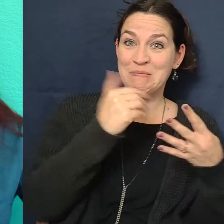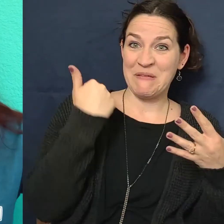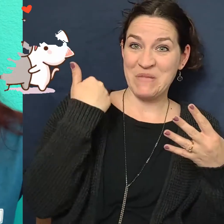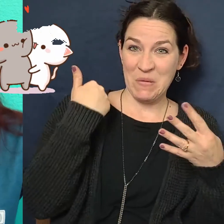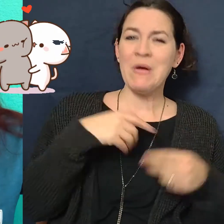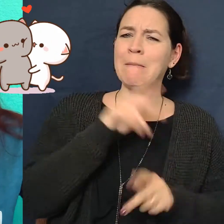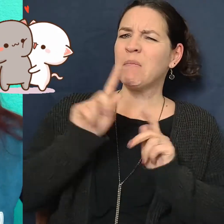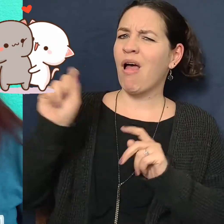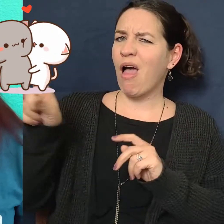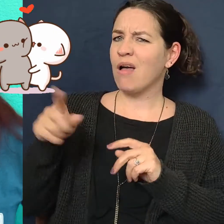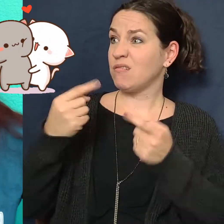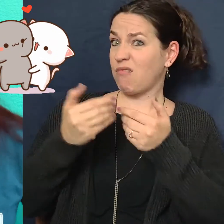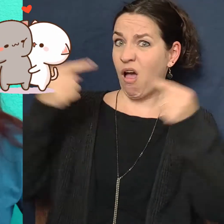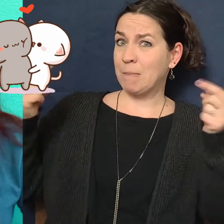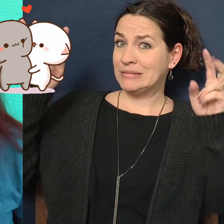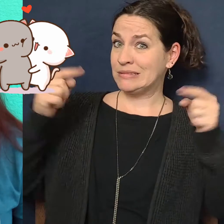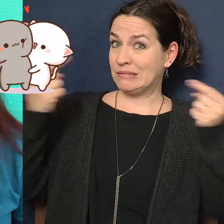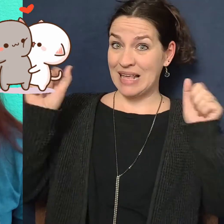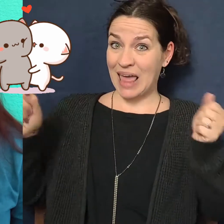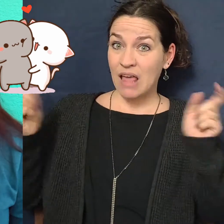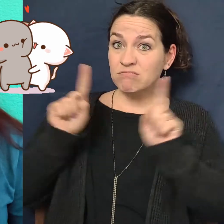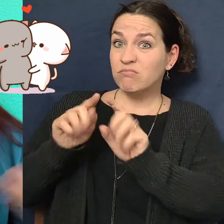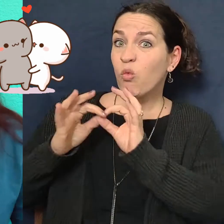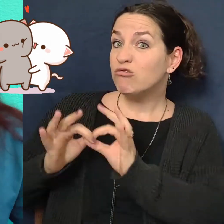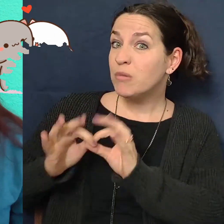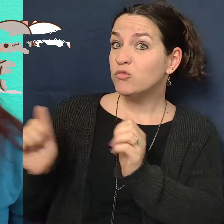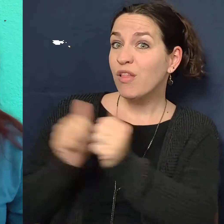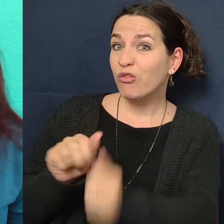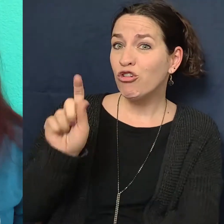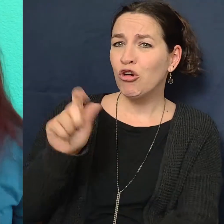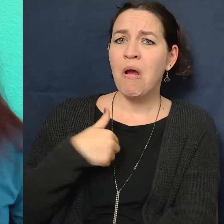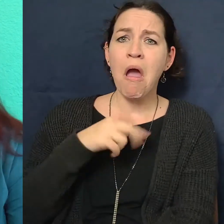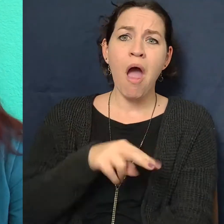"Can J's and P's effectively be in relationships together?" I don't know. Yeah, probably.